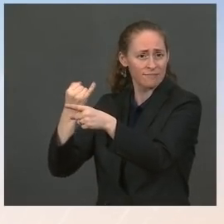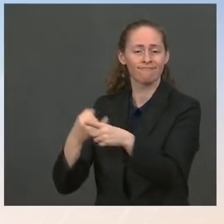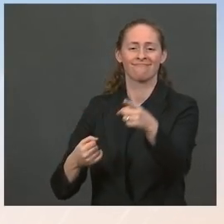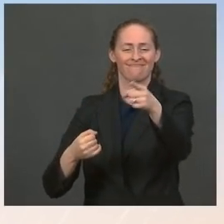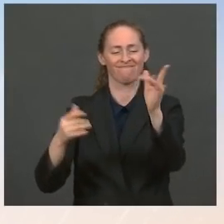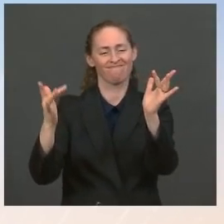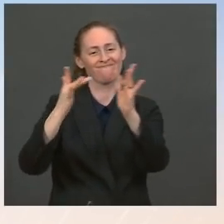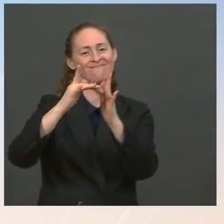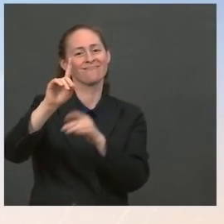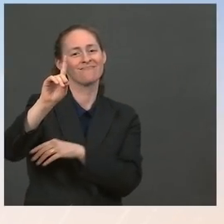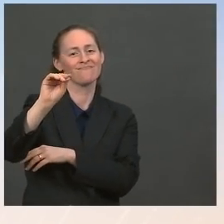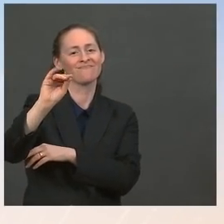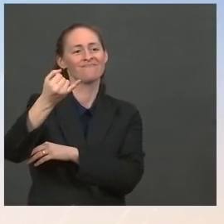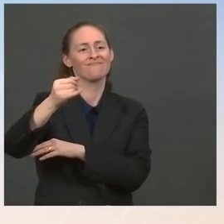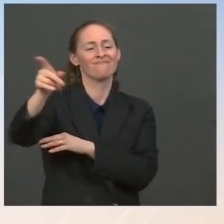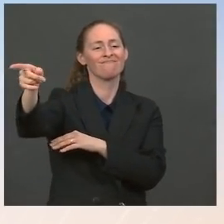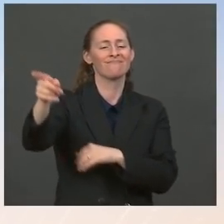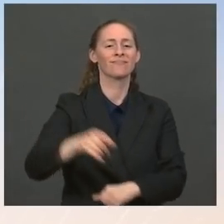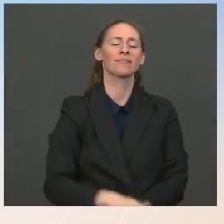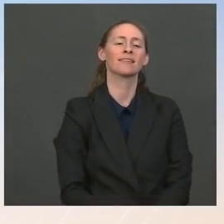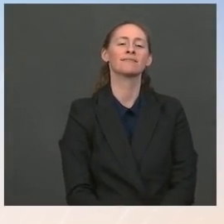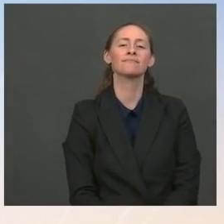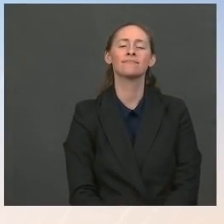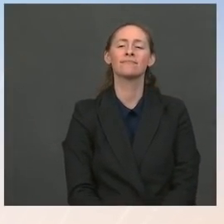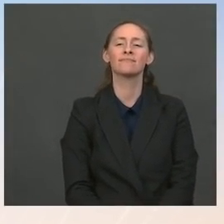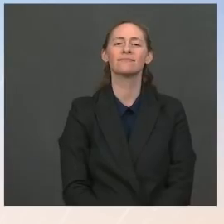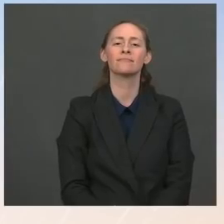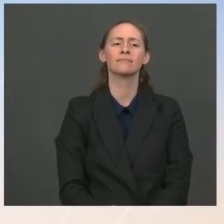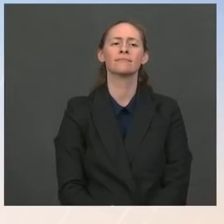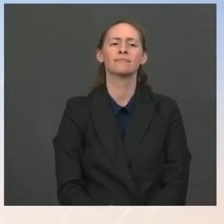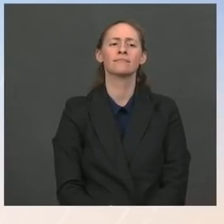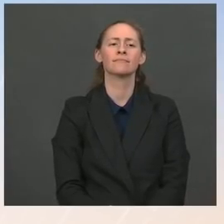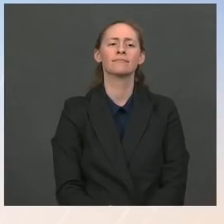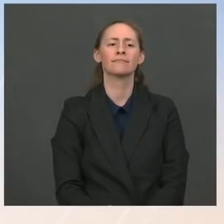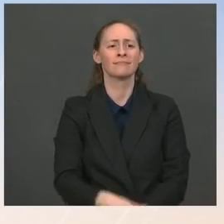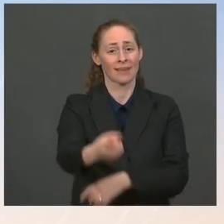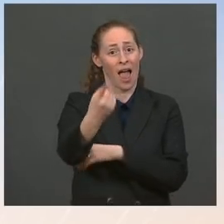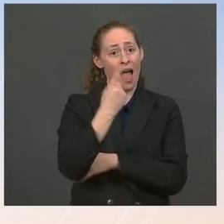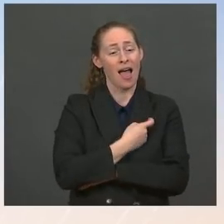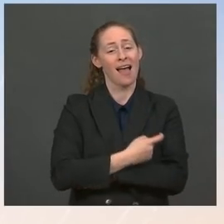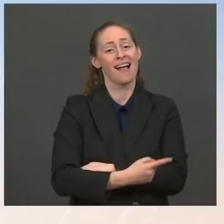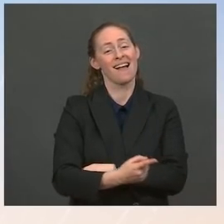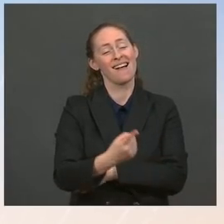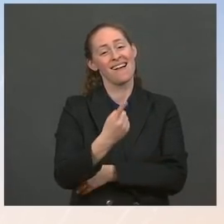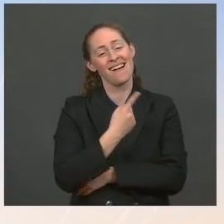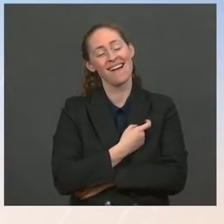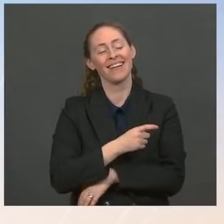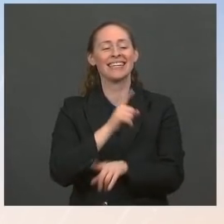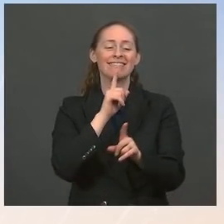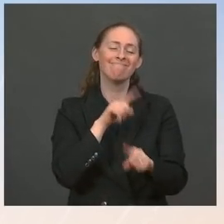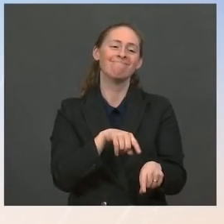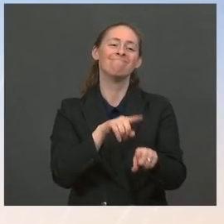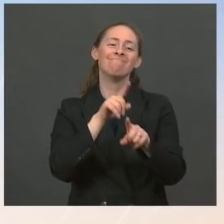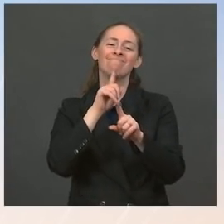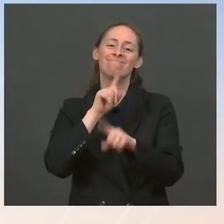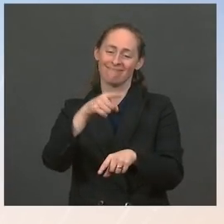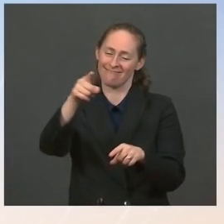for any specifics on that. We have -- we have -- you've asked us this question, we have answered it, and I will refer you to the Department of Justice on any specifics.